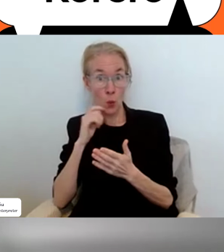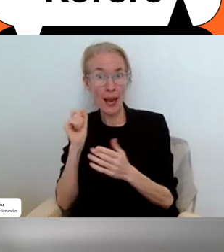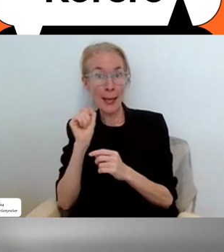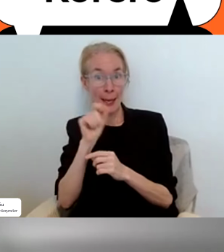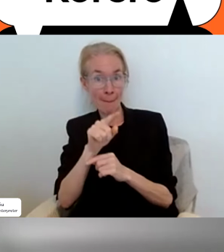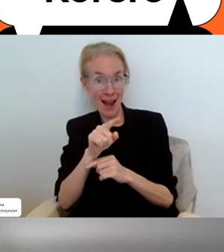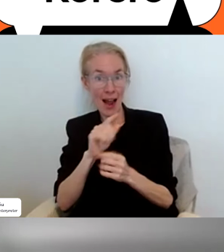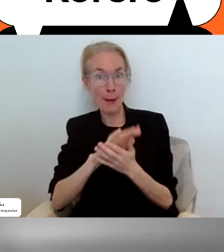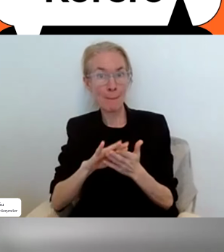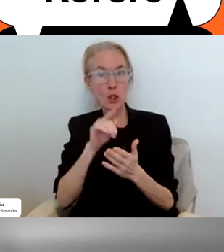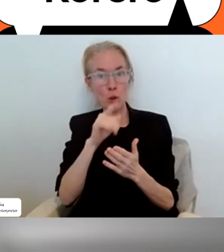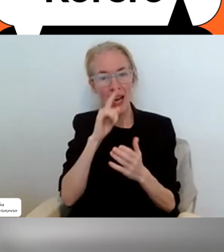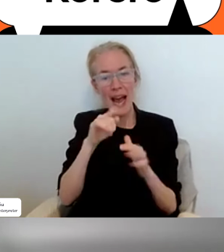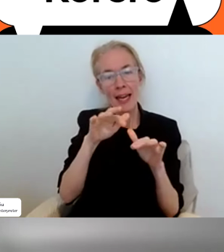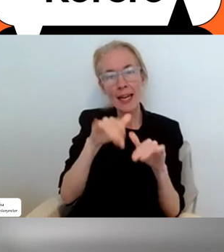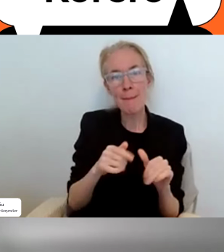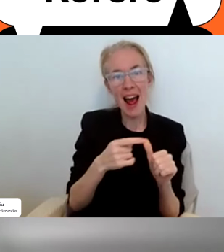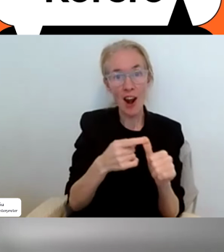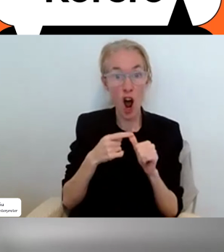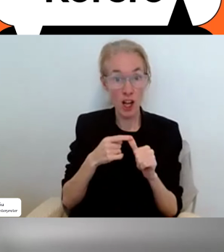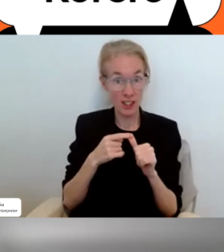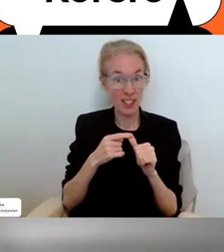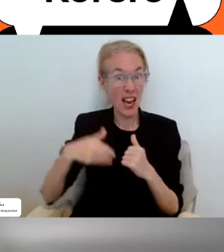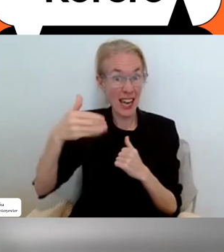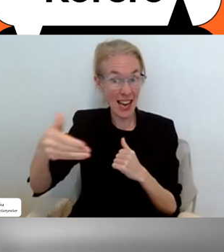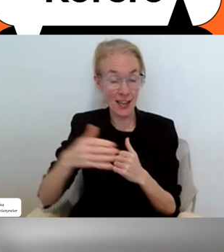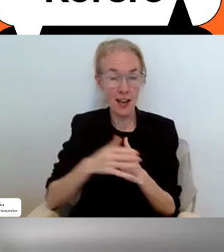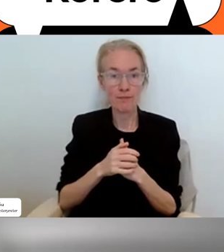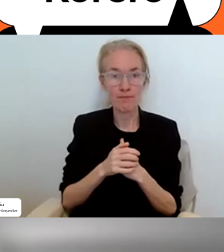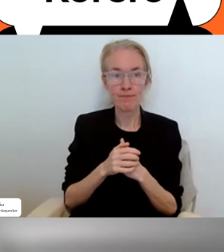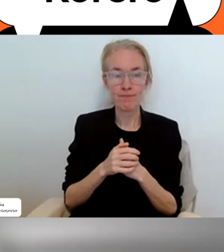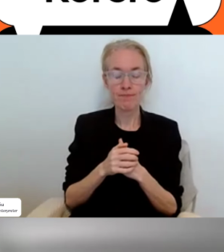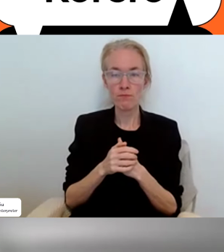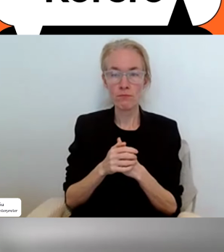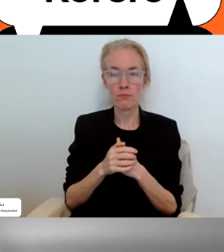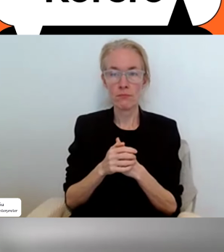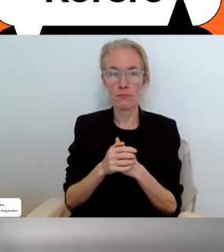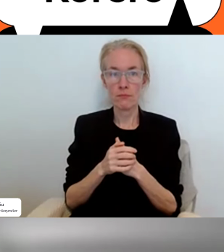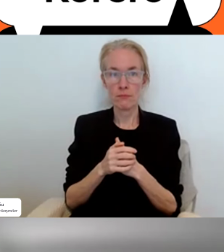that. So we will reach out because I think there's a great opportunity